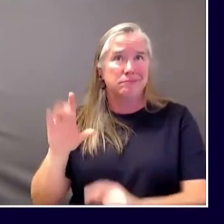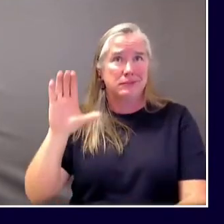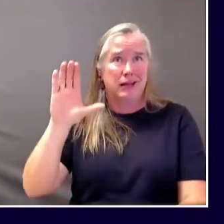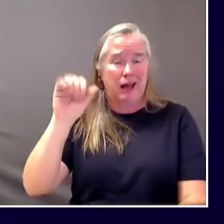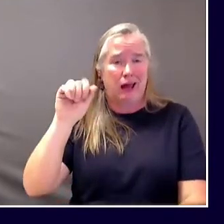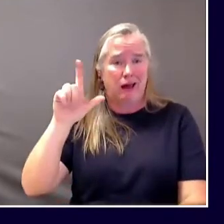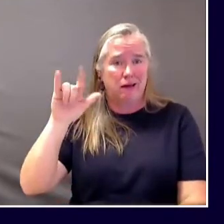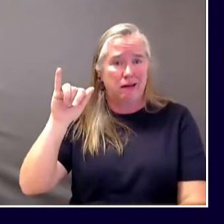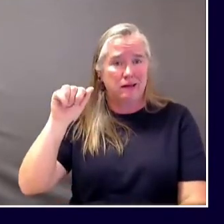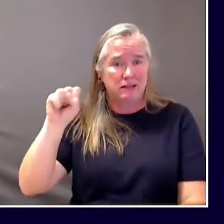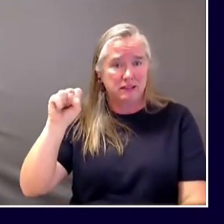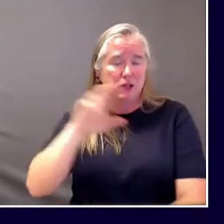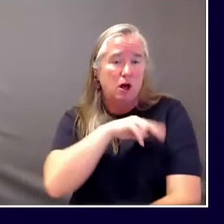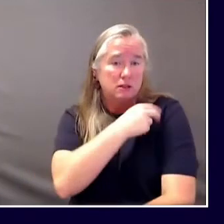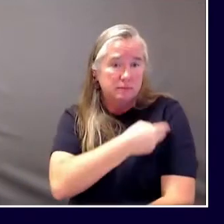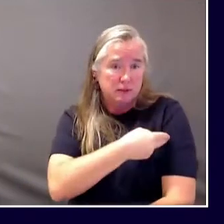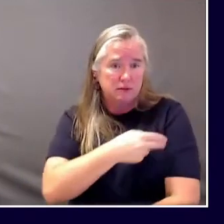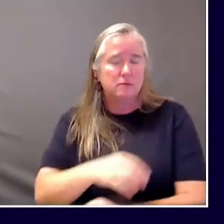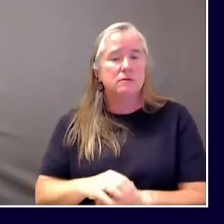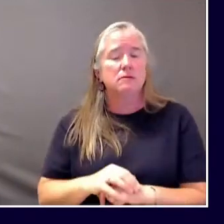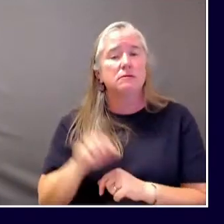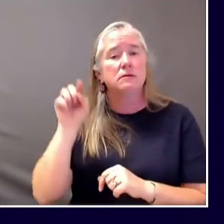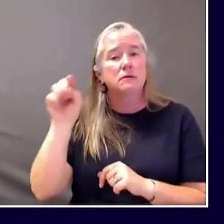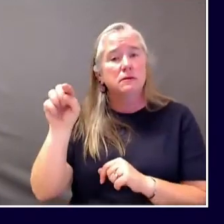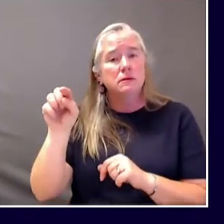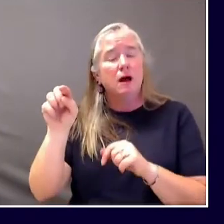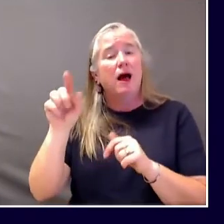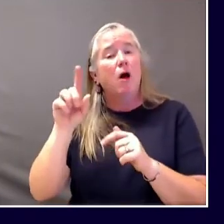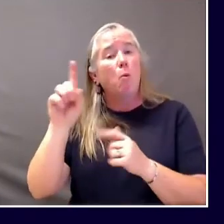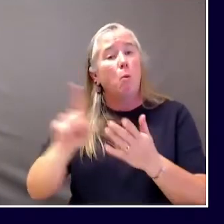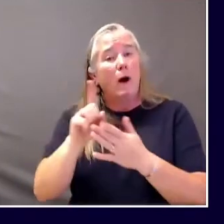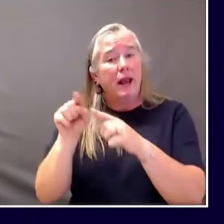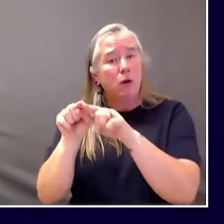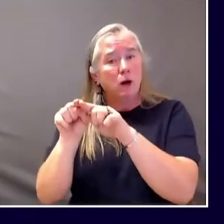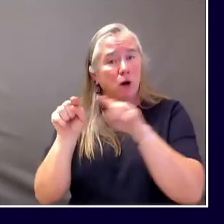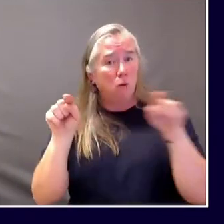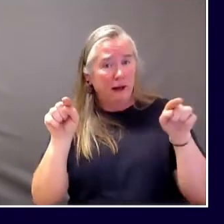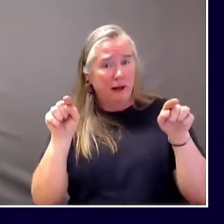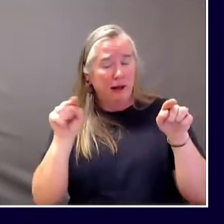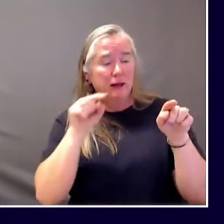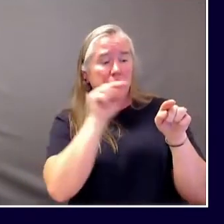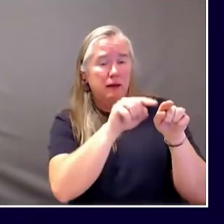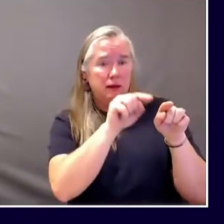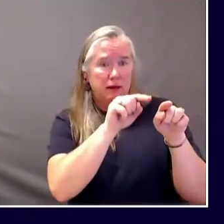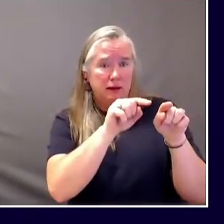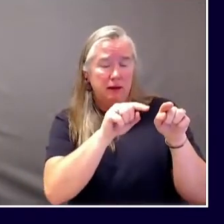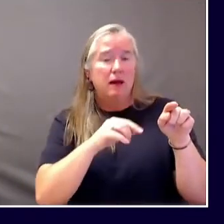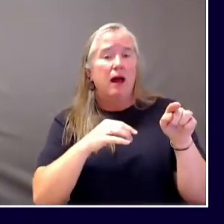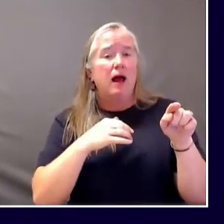county one area one hour away from the giants where we have